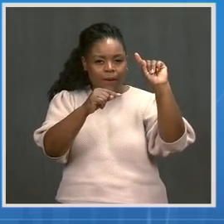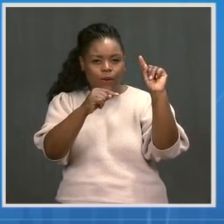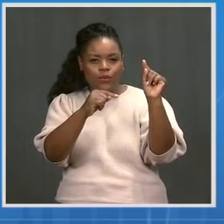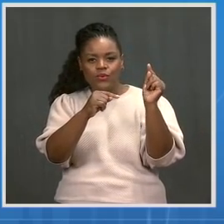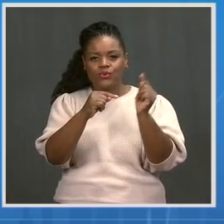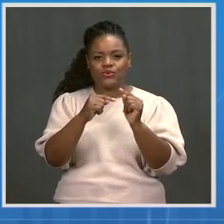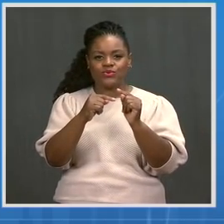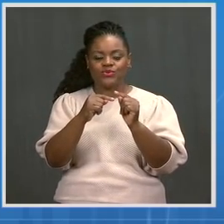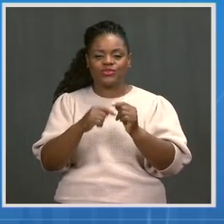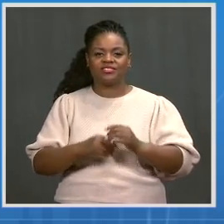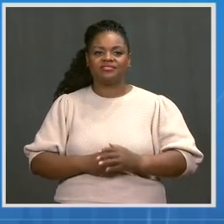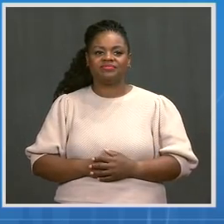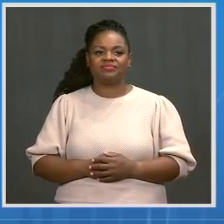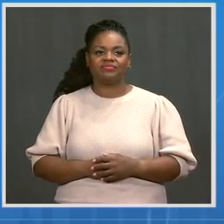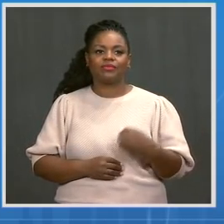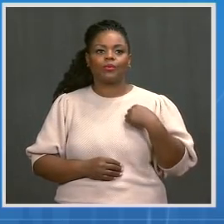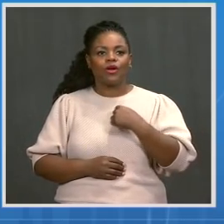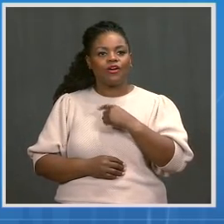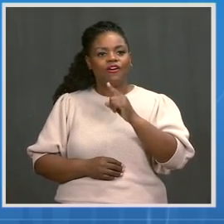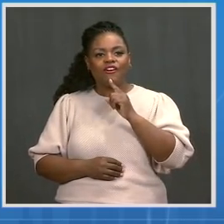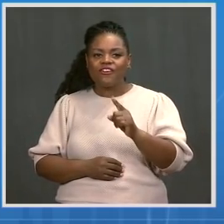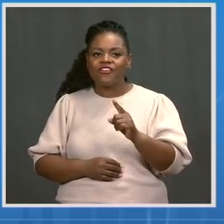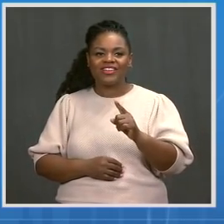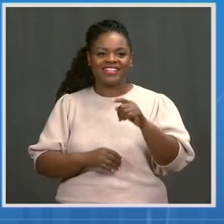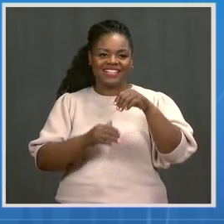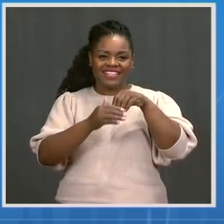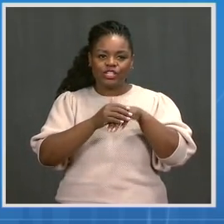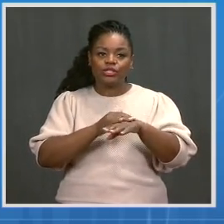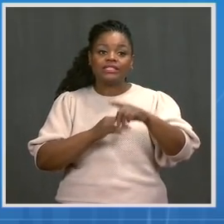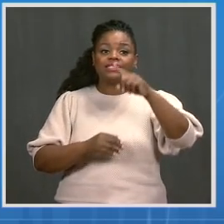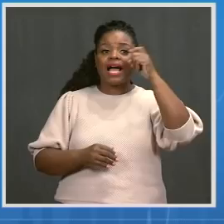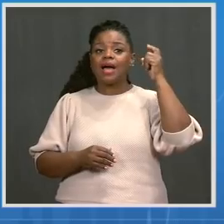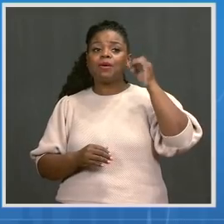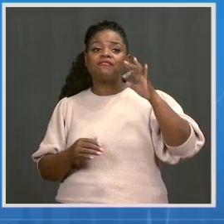We are entering a summer of joy, a summer of freedom.